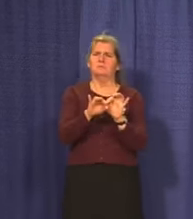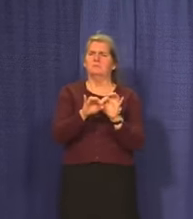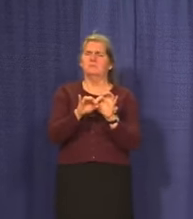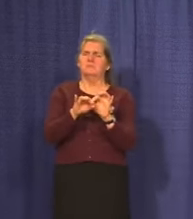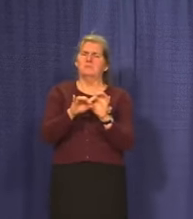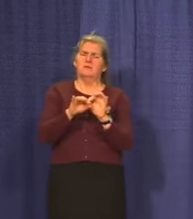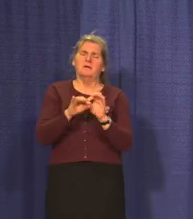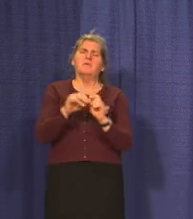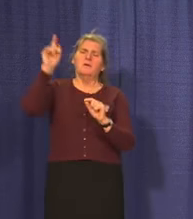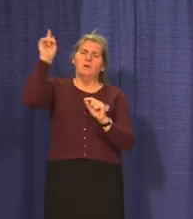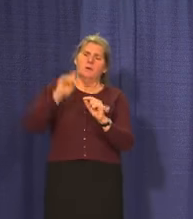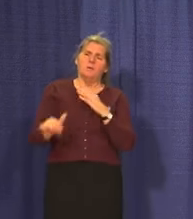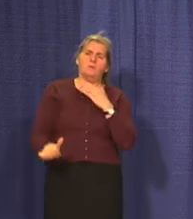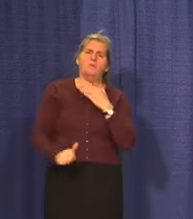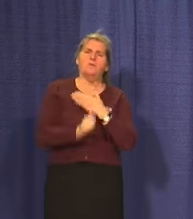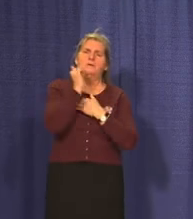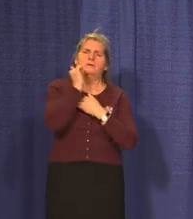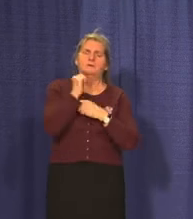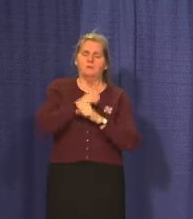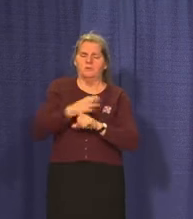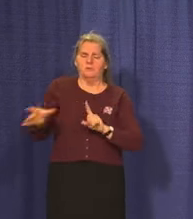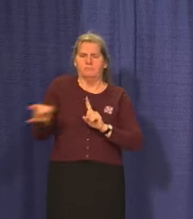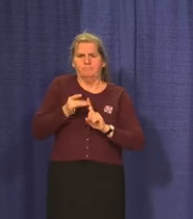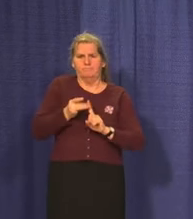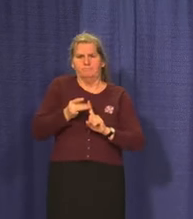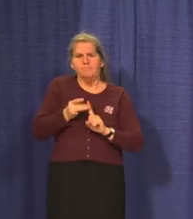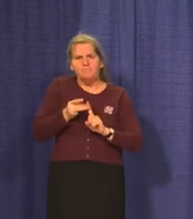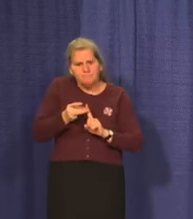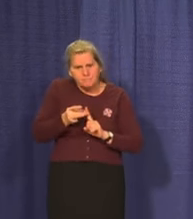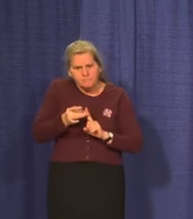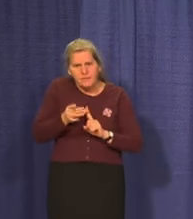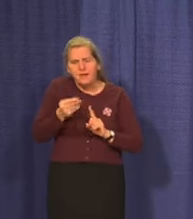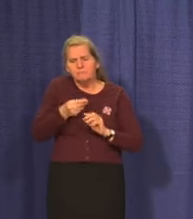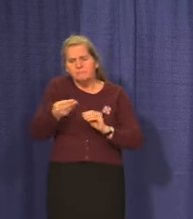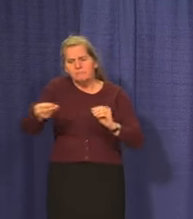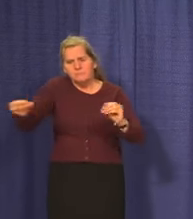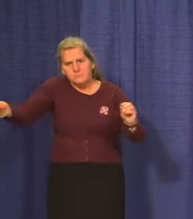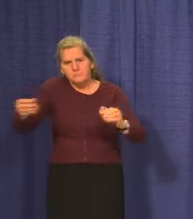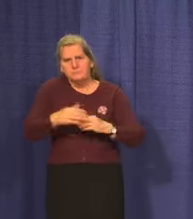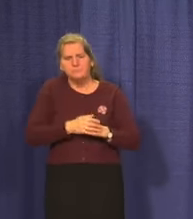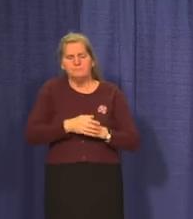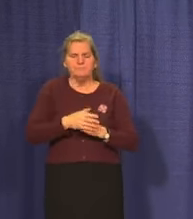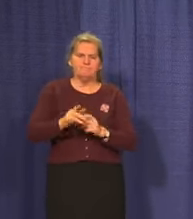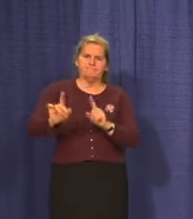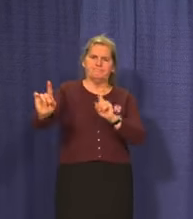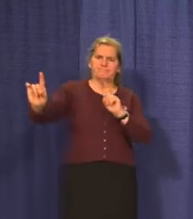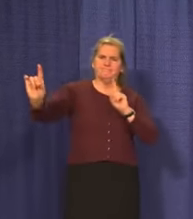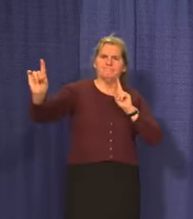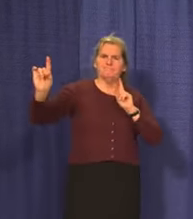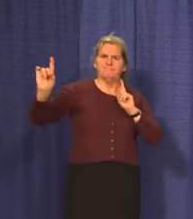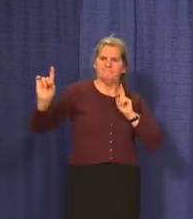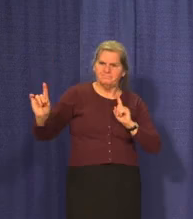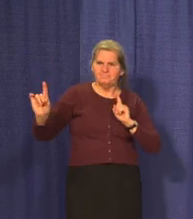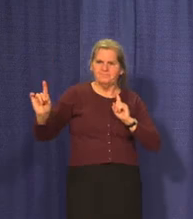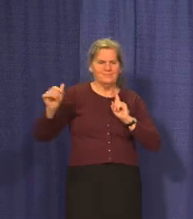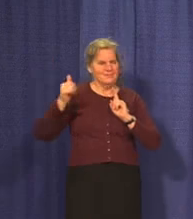OF CONTRACTING COVID 19. MAINTAIN PHYSICAL SPACING AT ALL TIMES WHEN NOT IN YOUR HOUSEHOLD